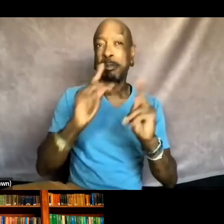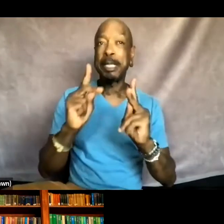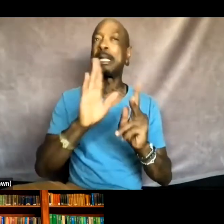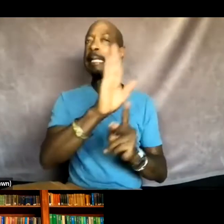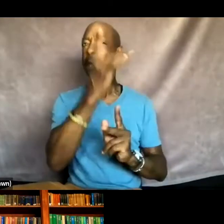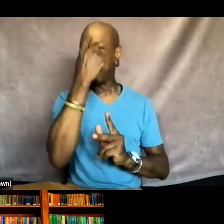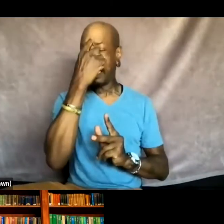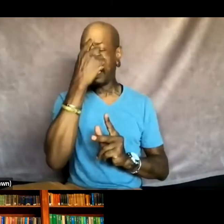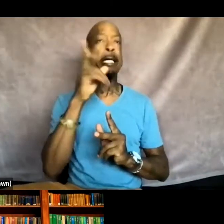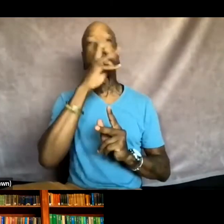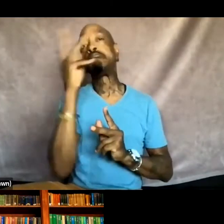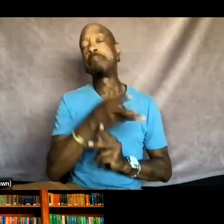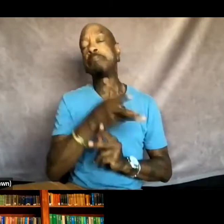intersectionality I know it's become.